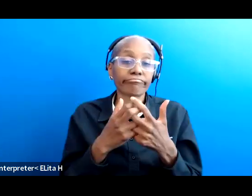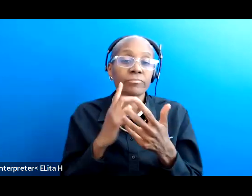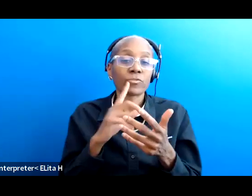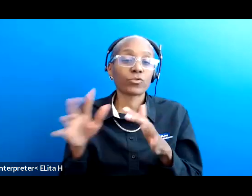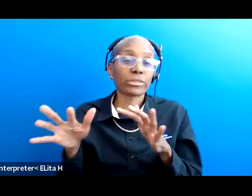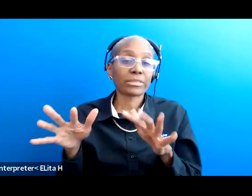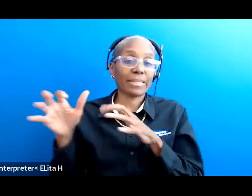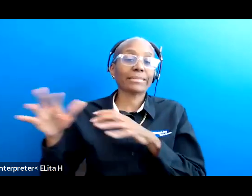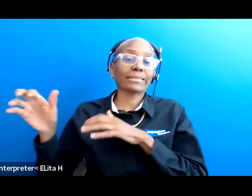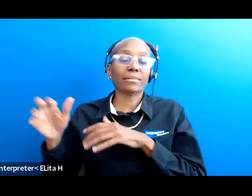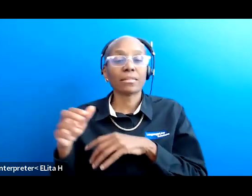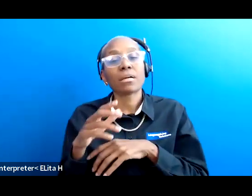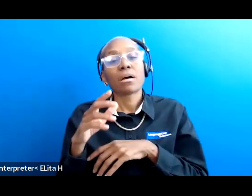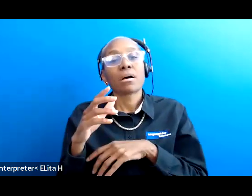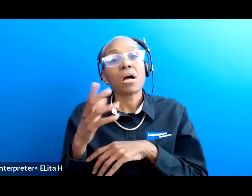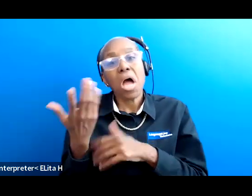I don't see any reason why it wouldn't work for you.